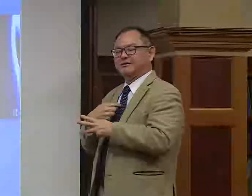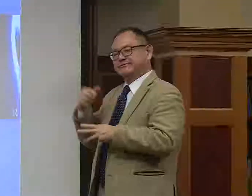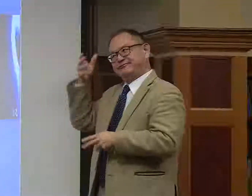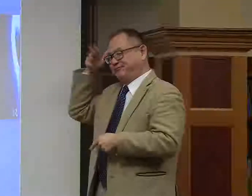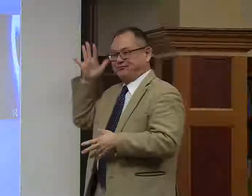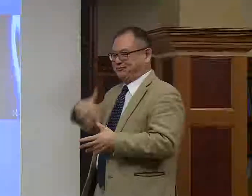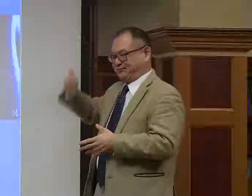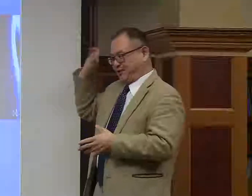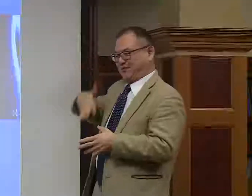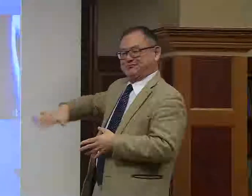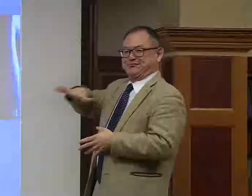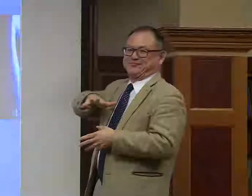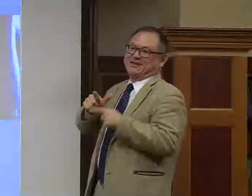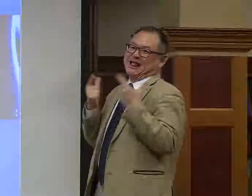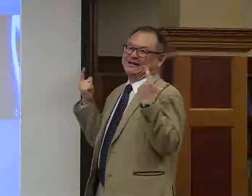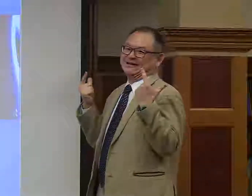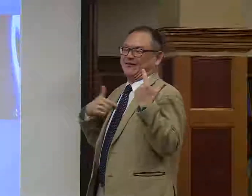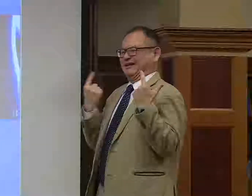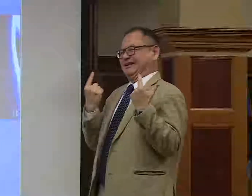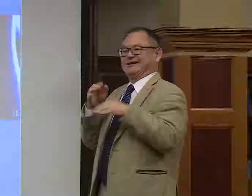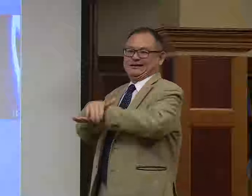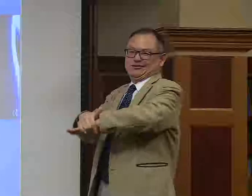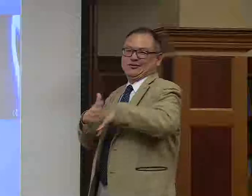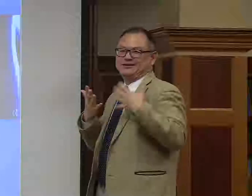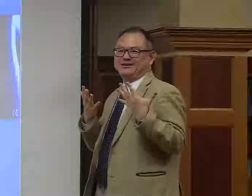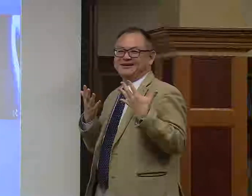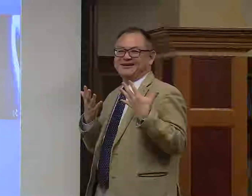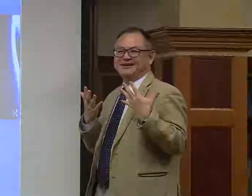I'm limited to Japanese and English.